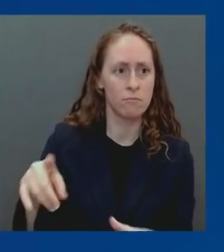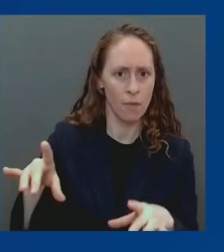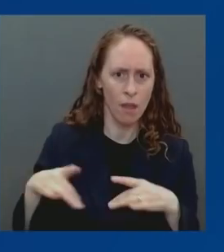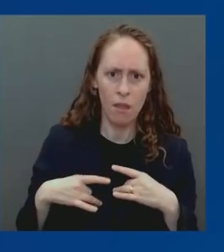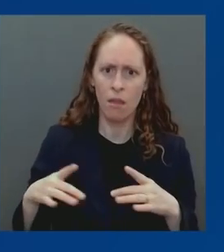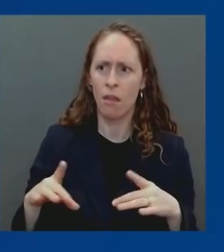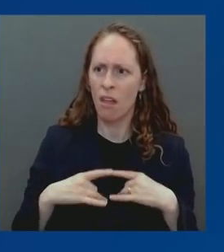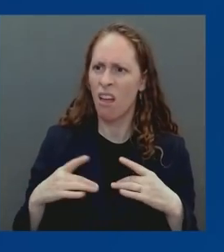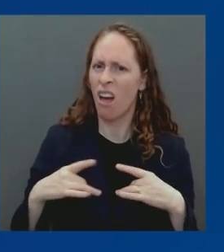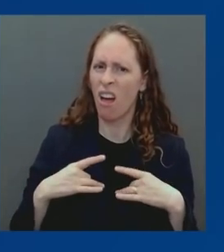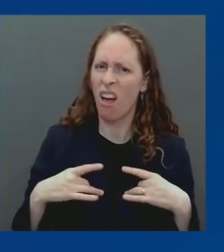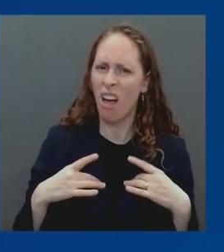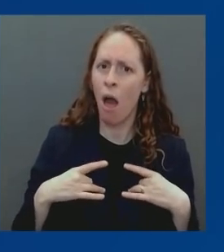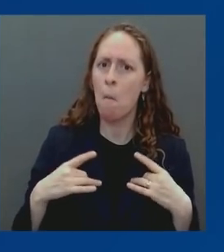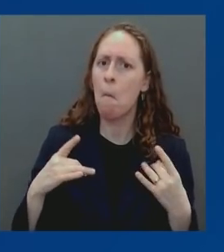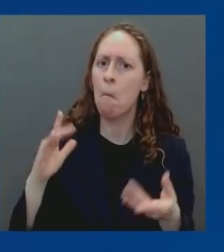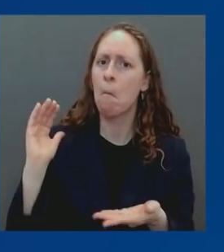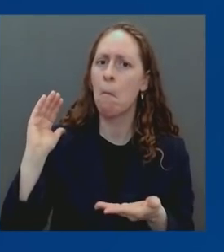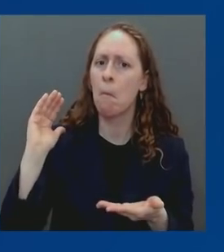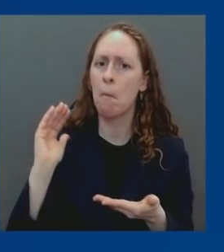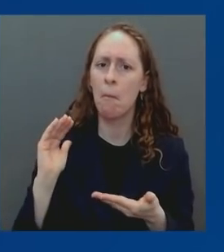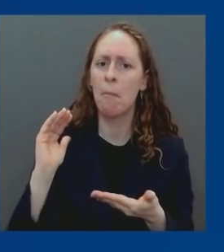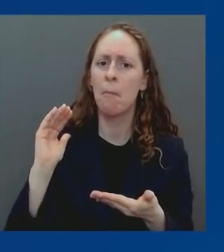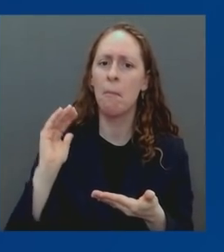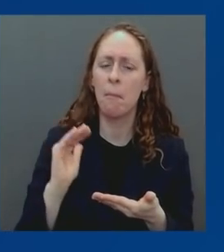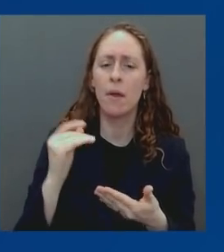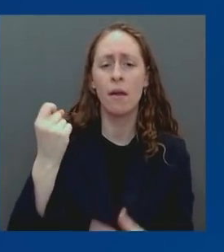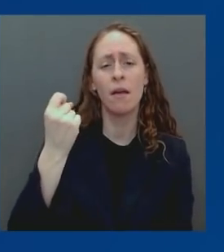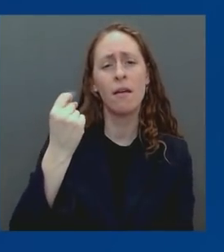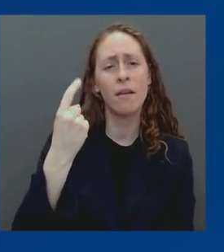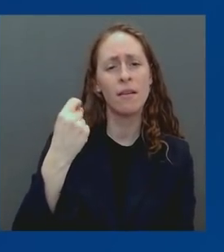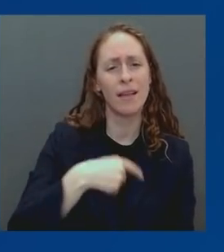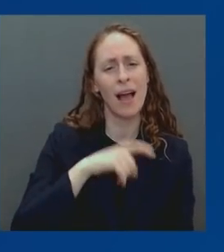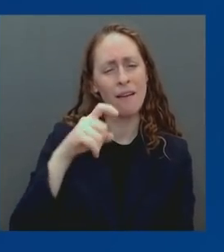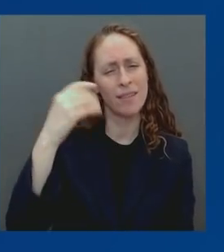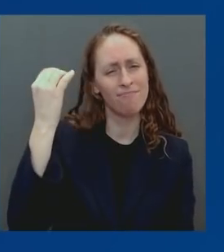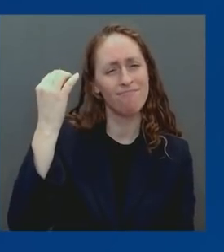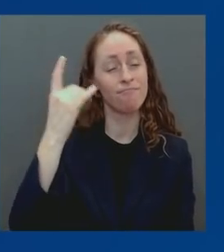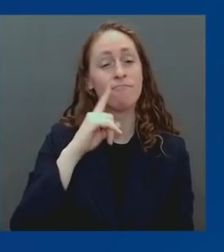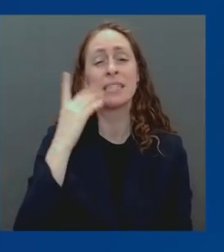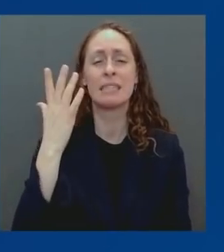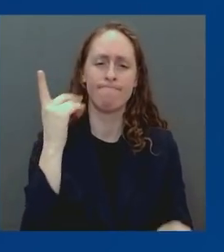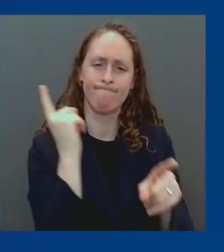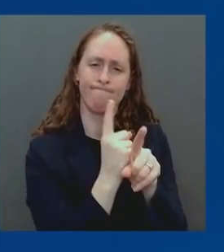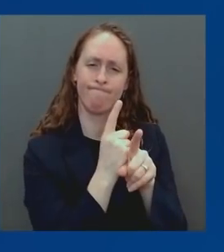as a barometer, which is: How are our hospitals doing? And our hospitalization rates are still quite high